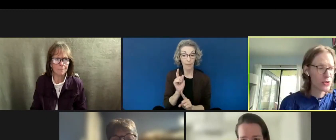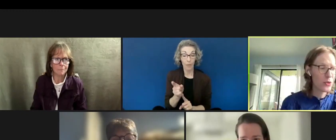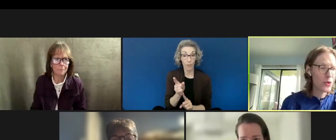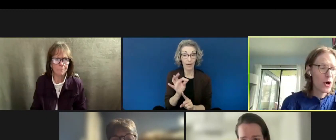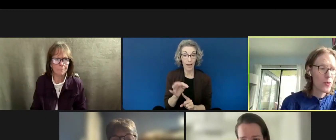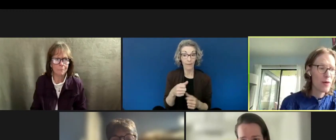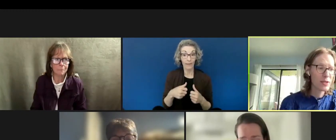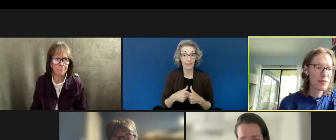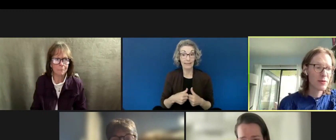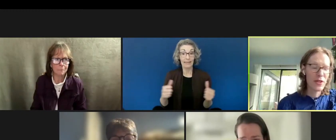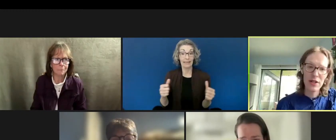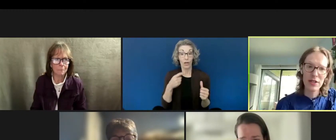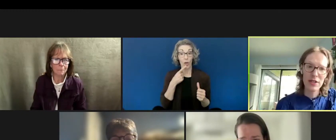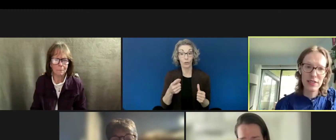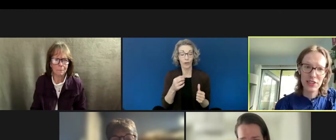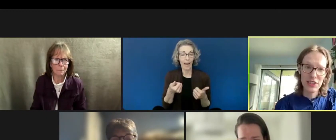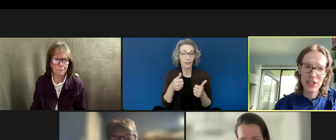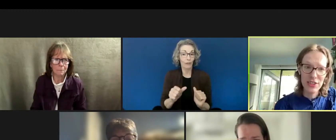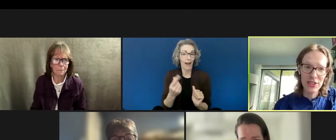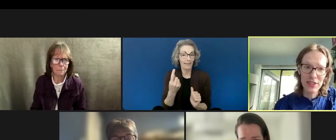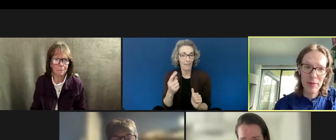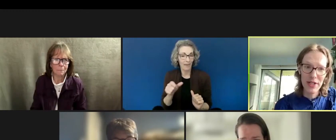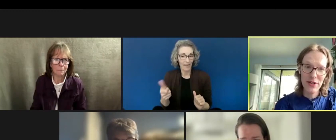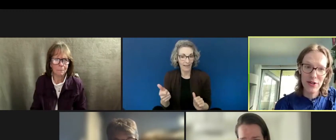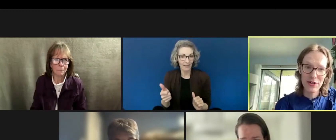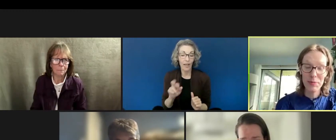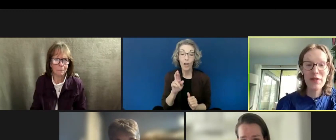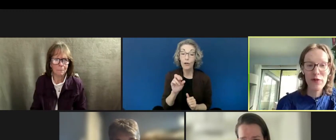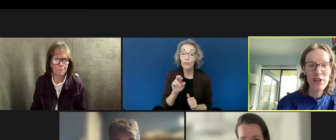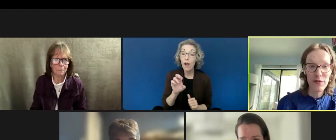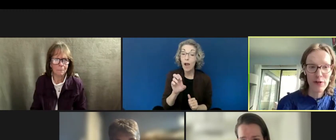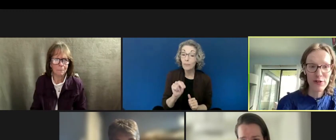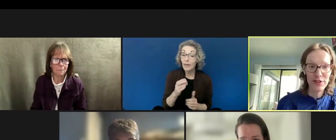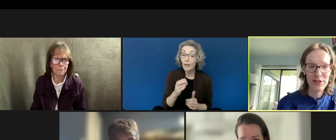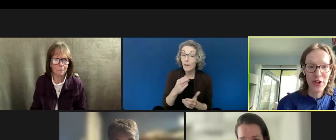So, Robin some of the suggestions coming in are to be a friend first